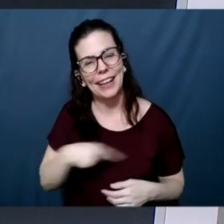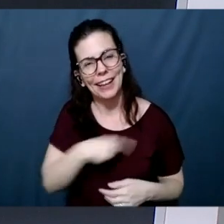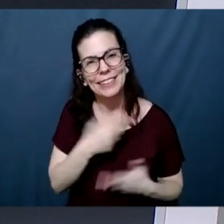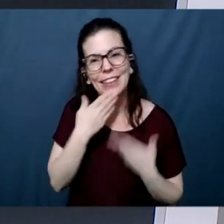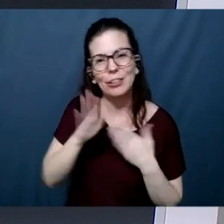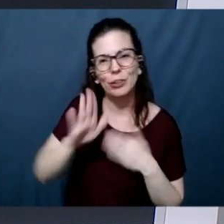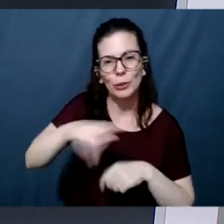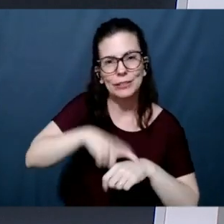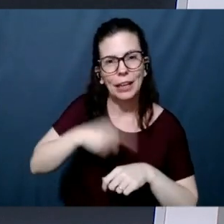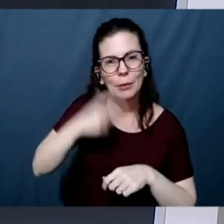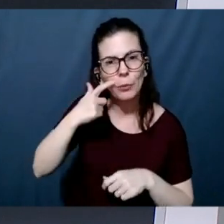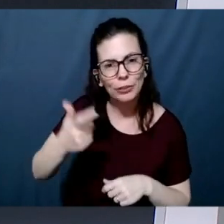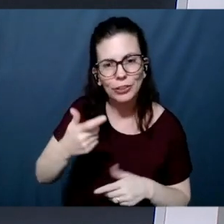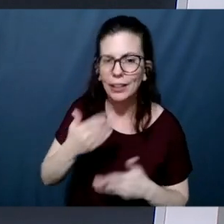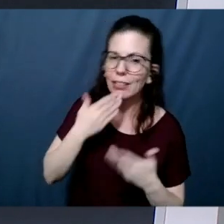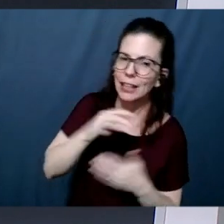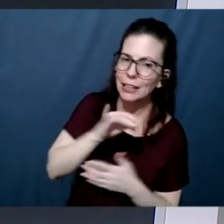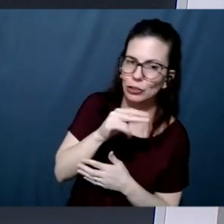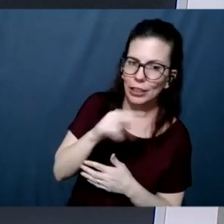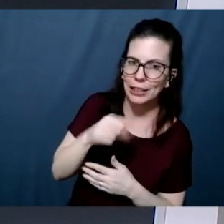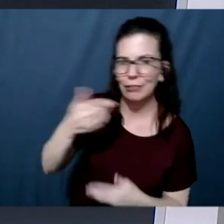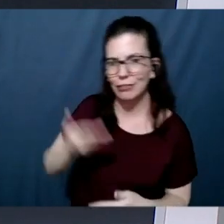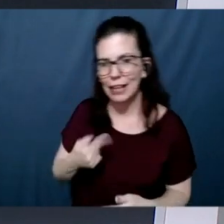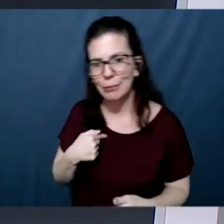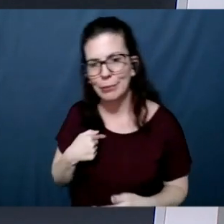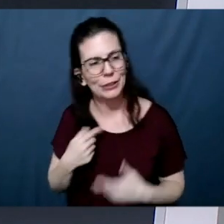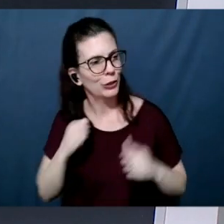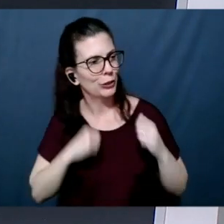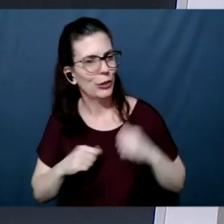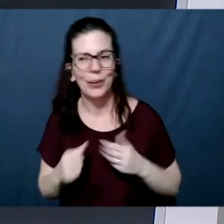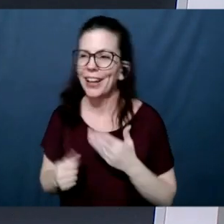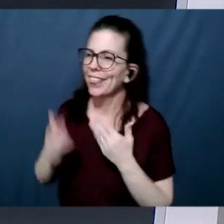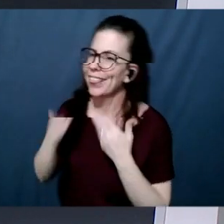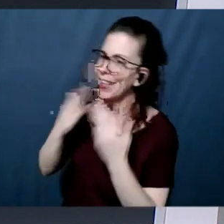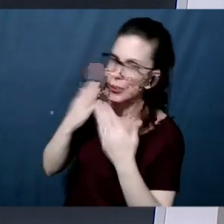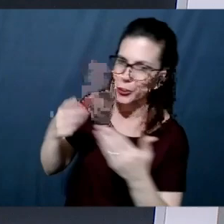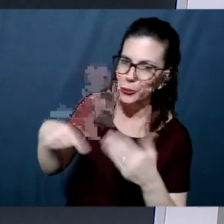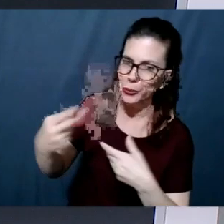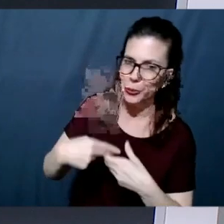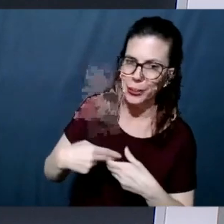Thank you, Jenna, for inviting me to the show. Thank you both for being here. Thank you. My pleasure. Alright.